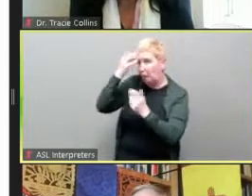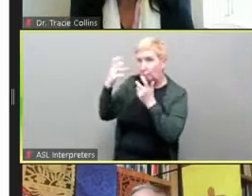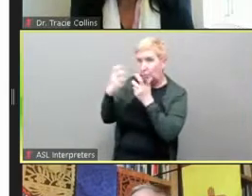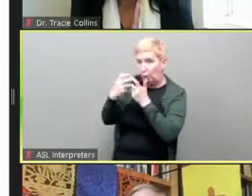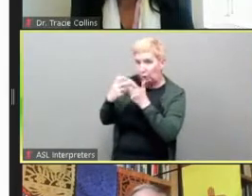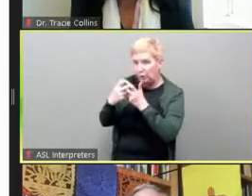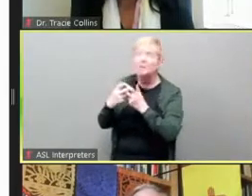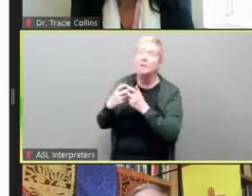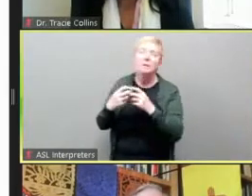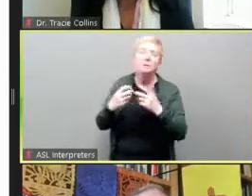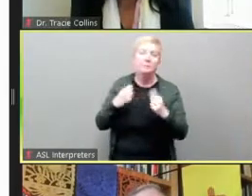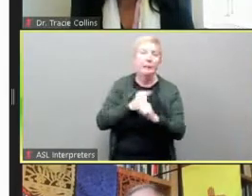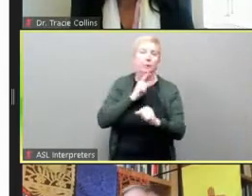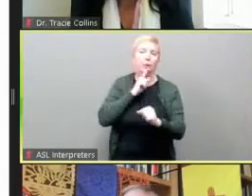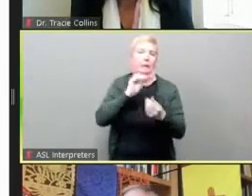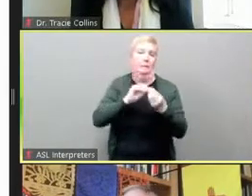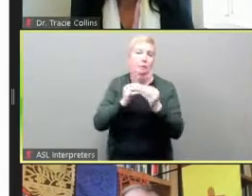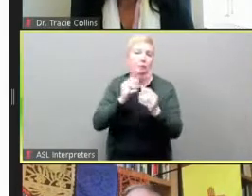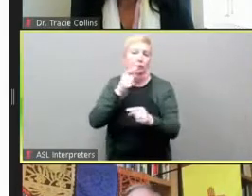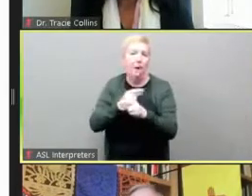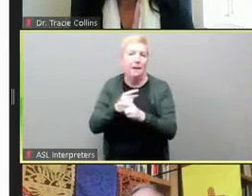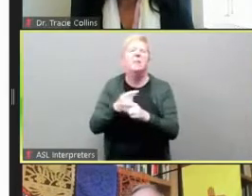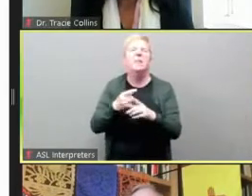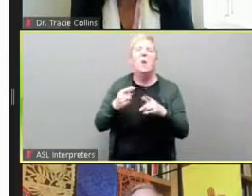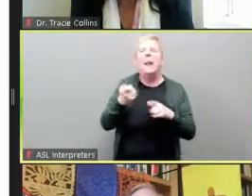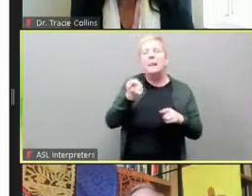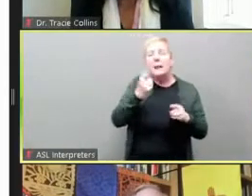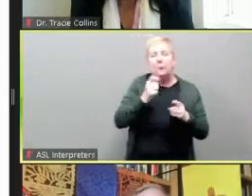fluctuations. We have a little warning about that. And any time there's a big